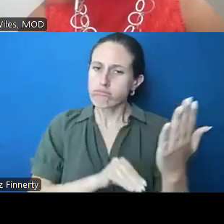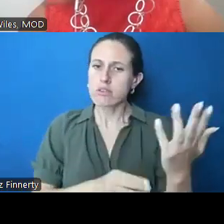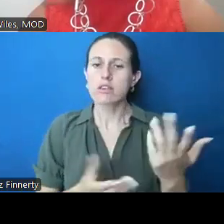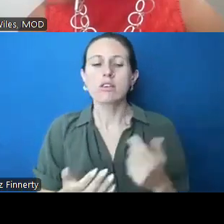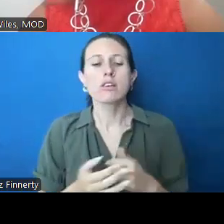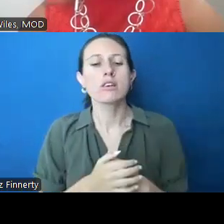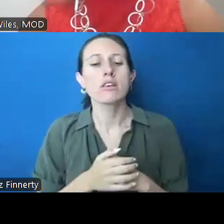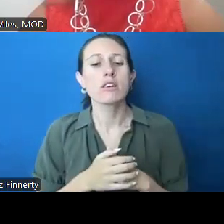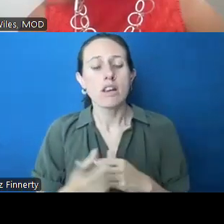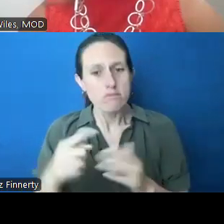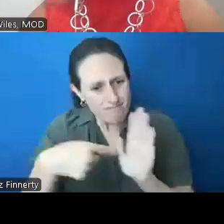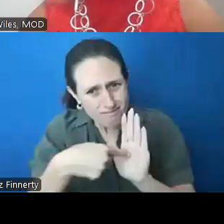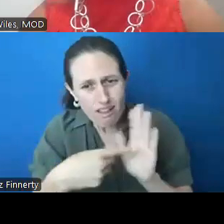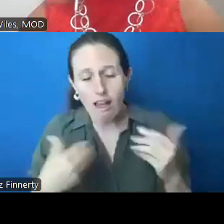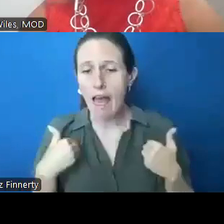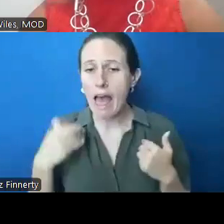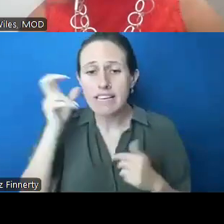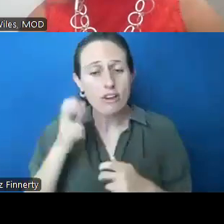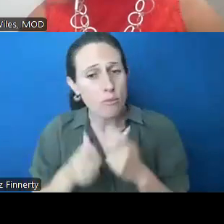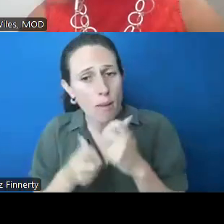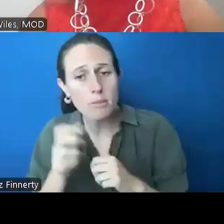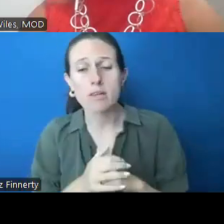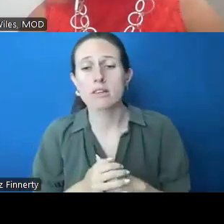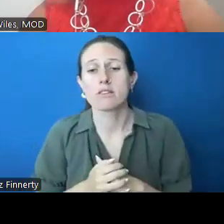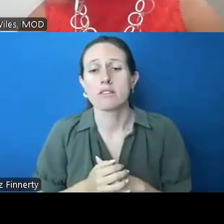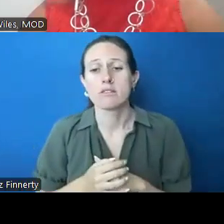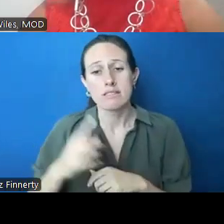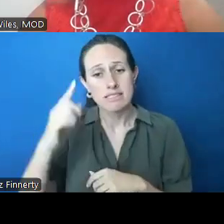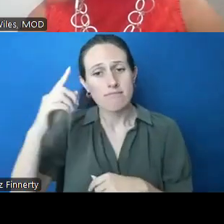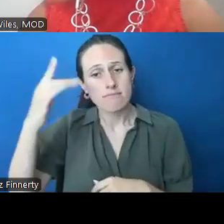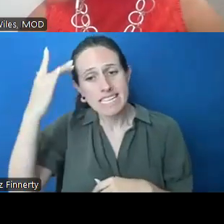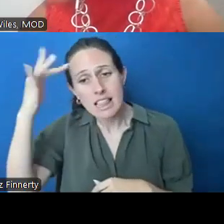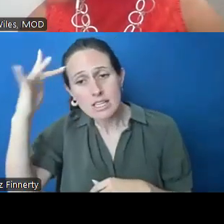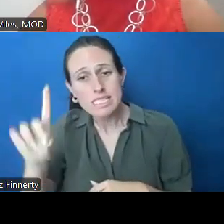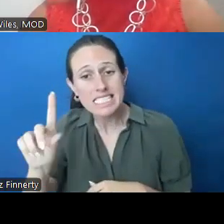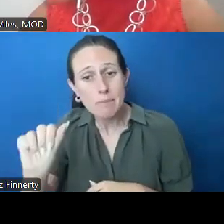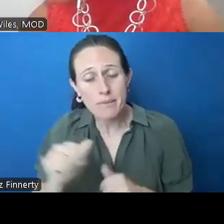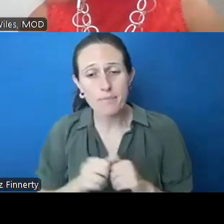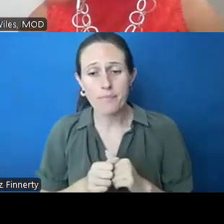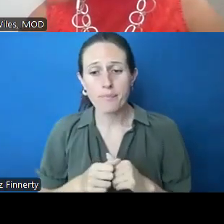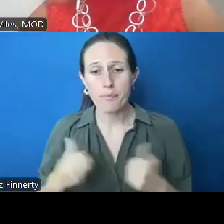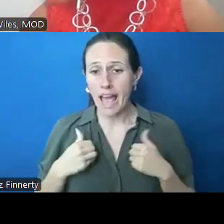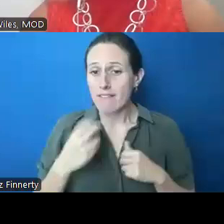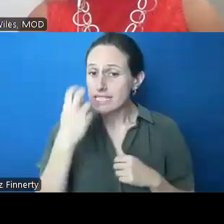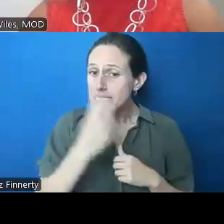a learning disability and I have a hearing problem and most of all, I have a speech delay